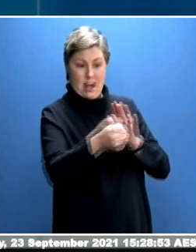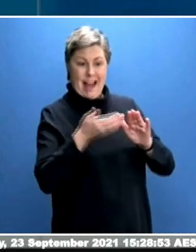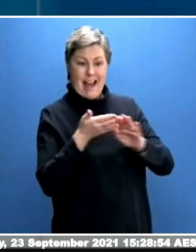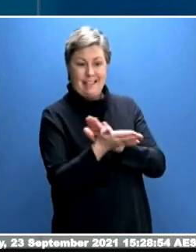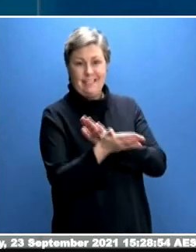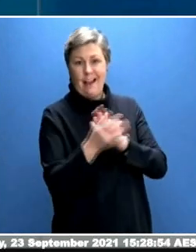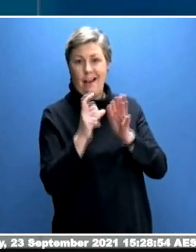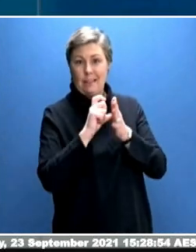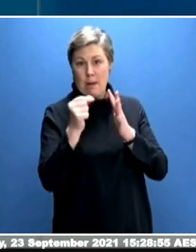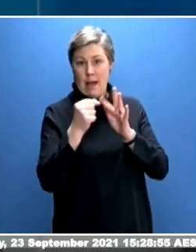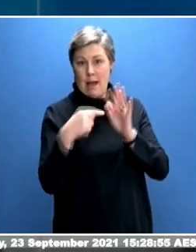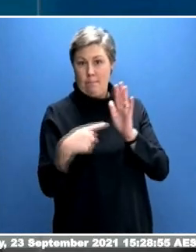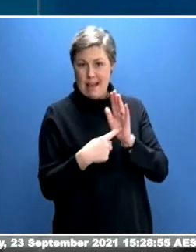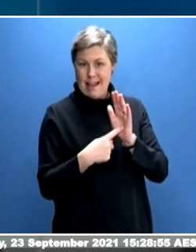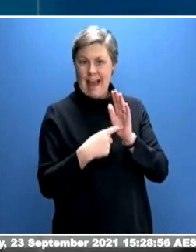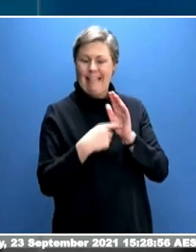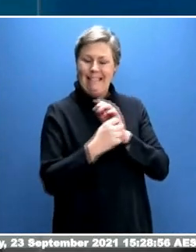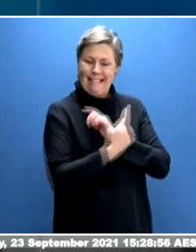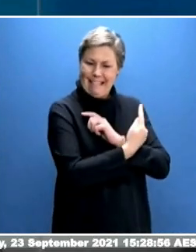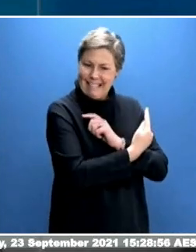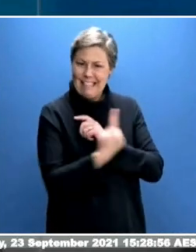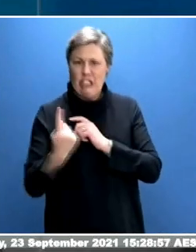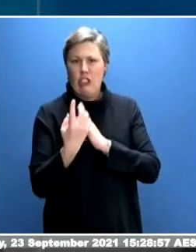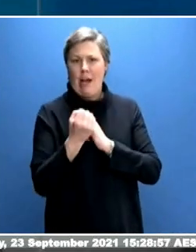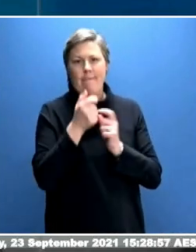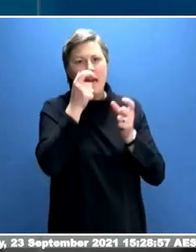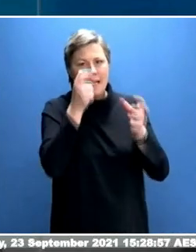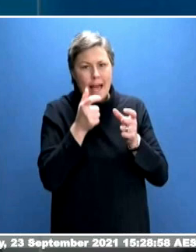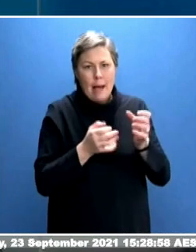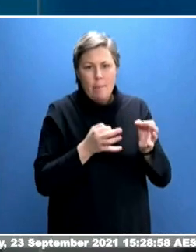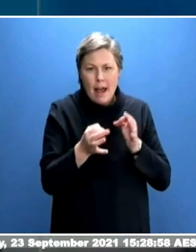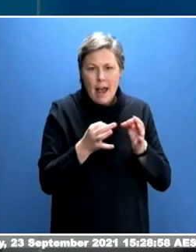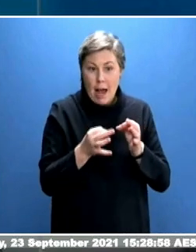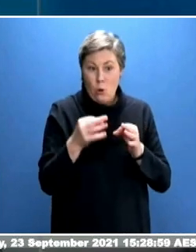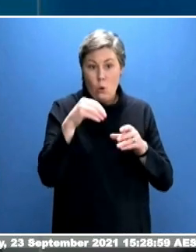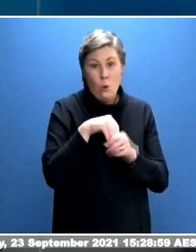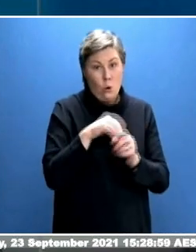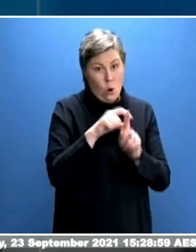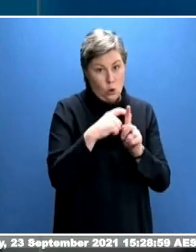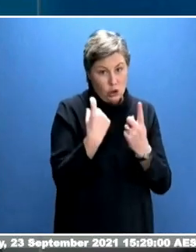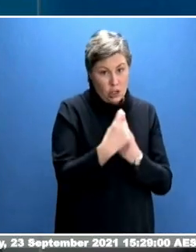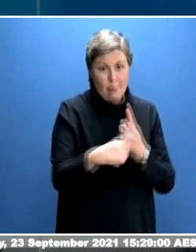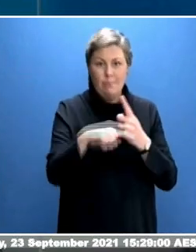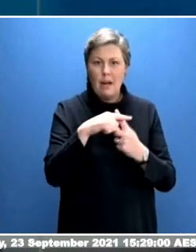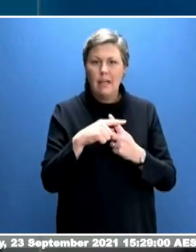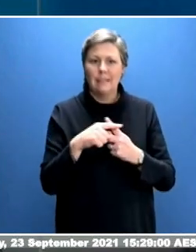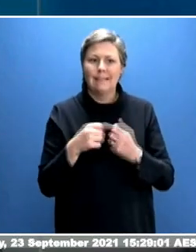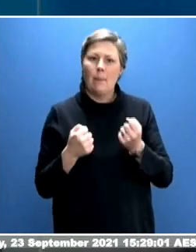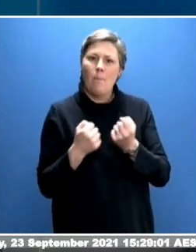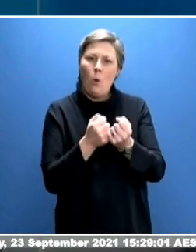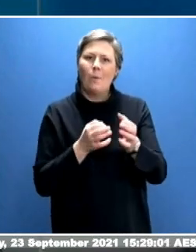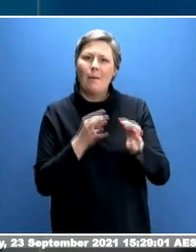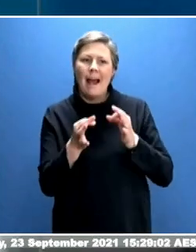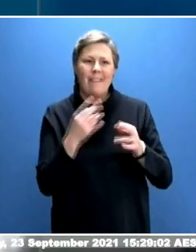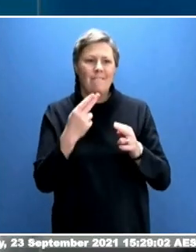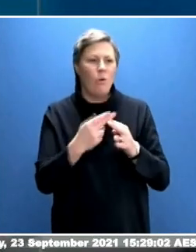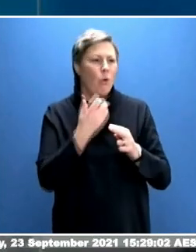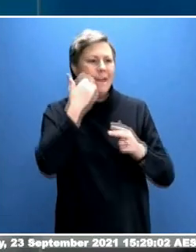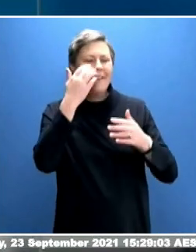cultural care plan, and the behaviour support plan for the daily supports of